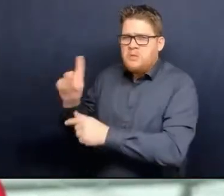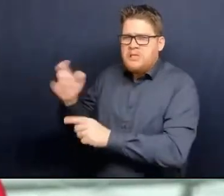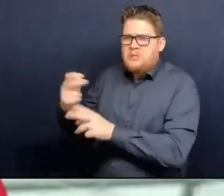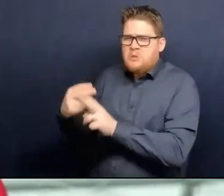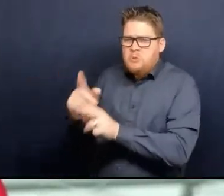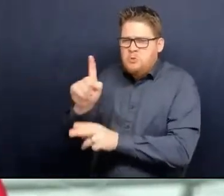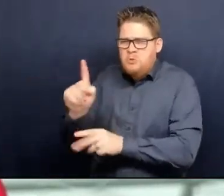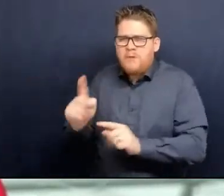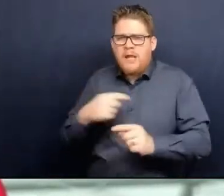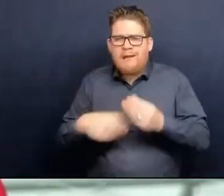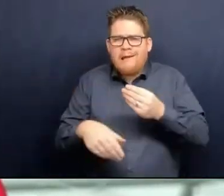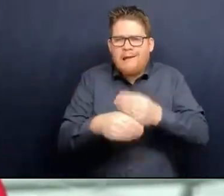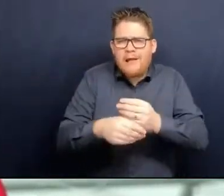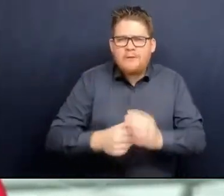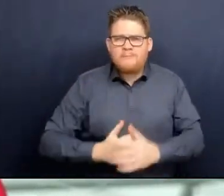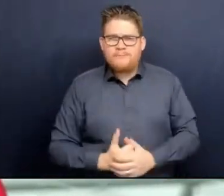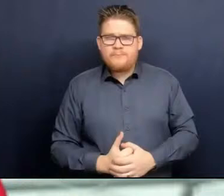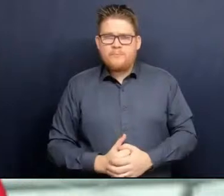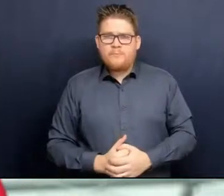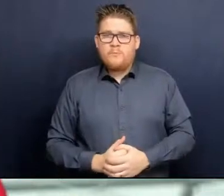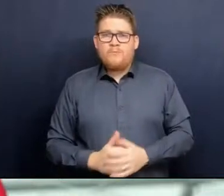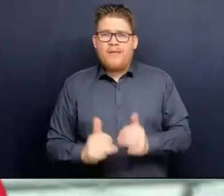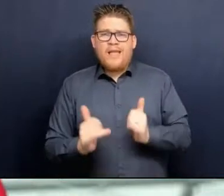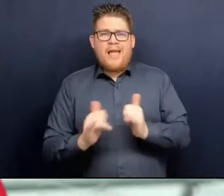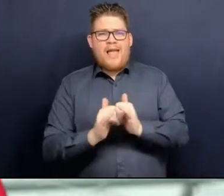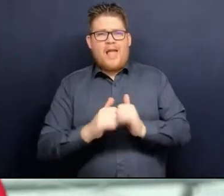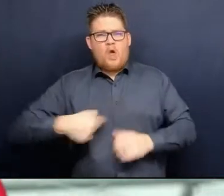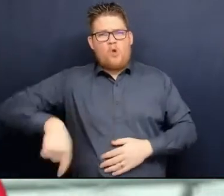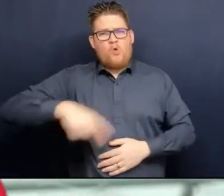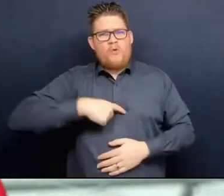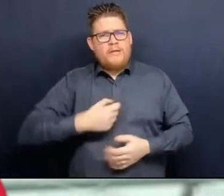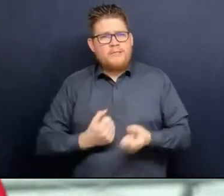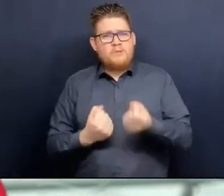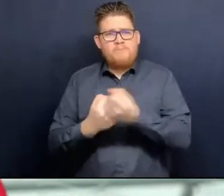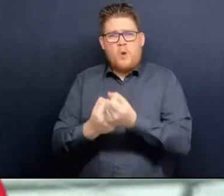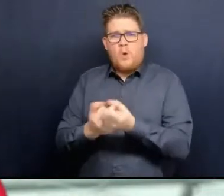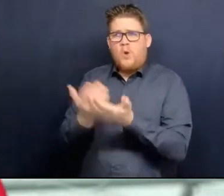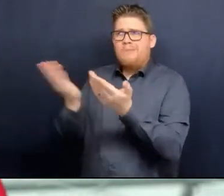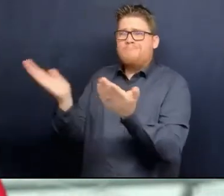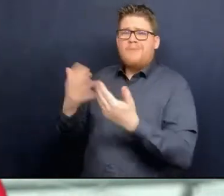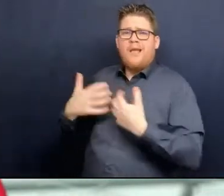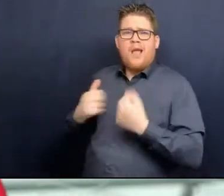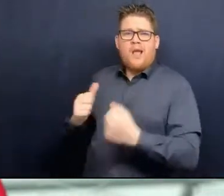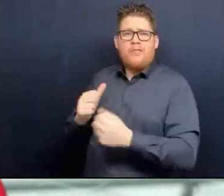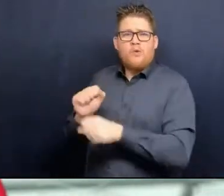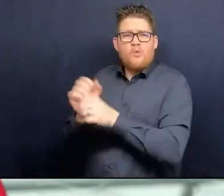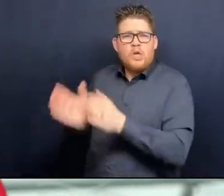over to the minister about this looking at how do we bolster our health? Human resources in